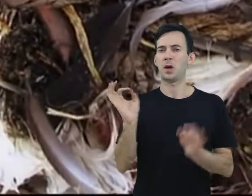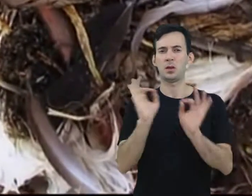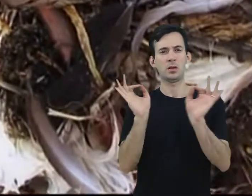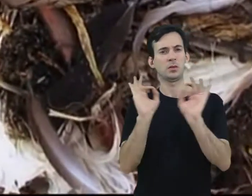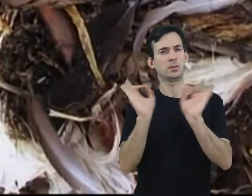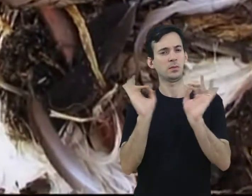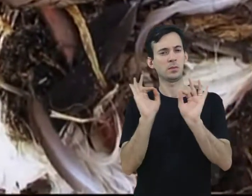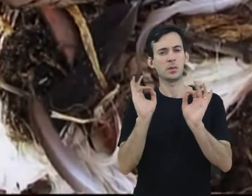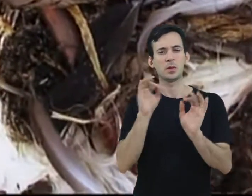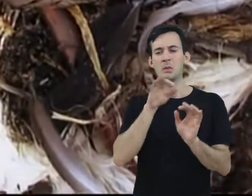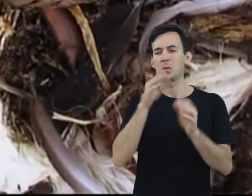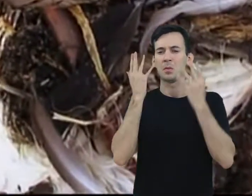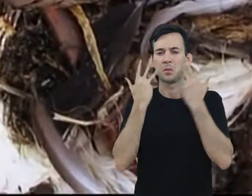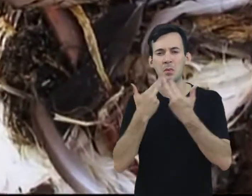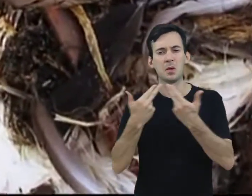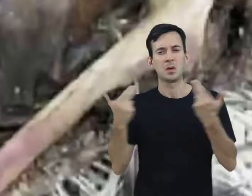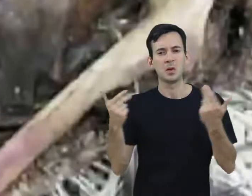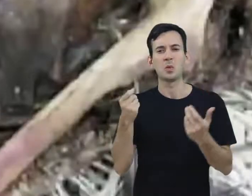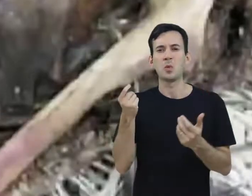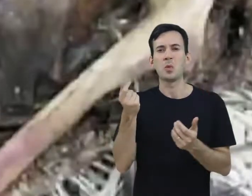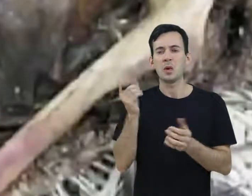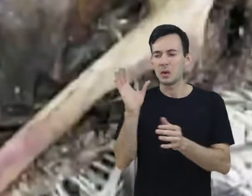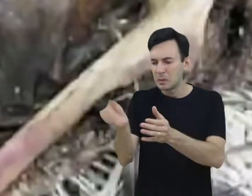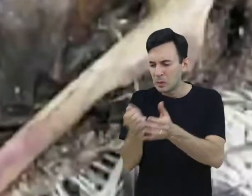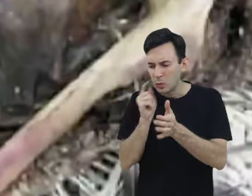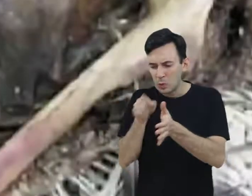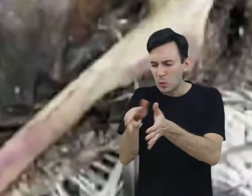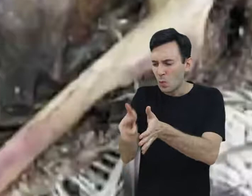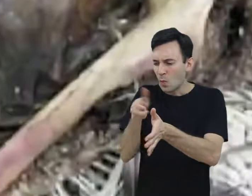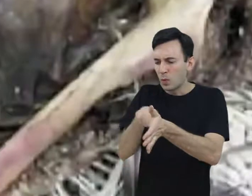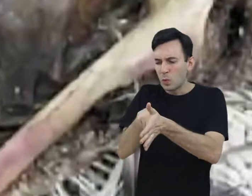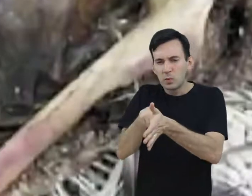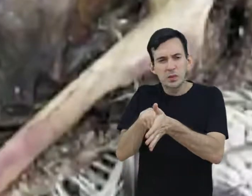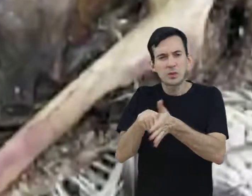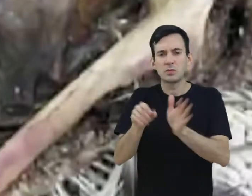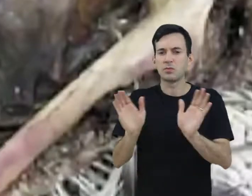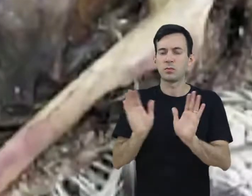In these cases, we surely do not kill any animals to get samples.